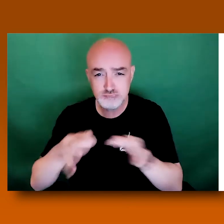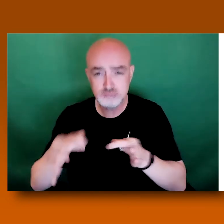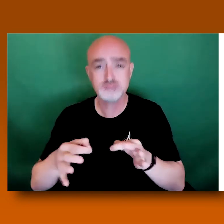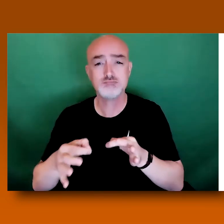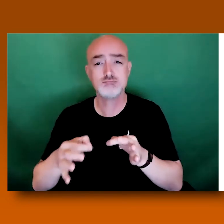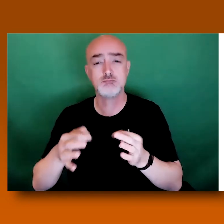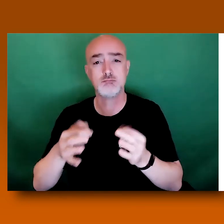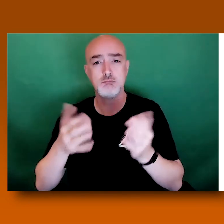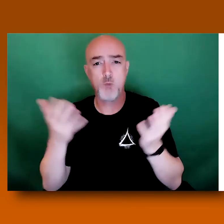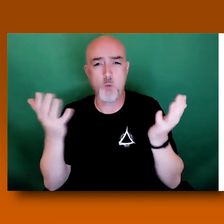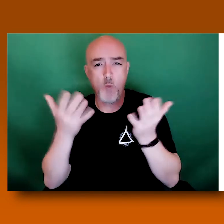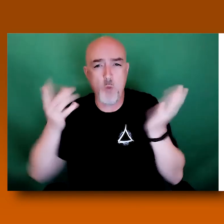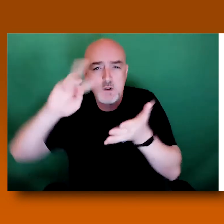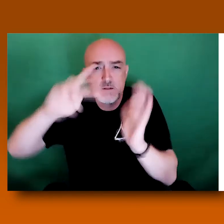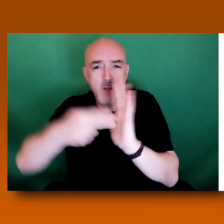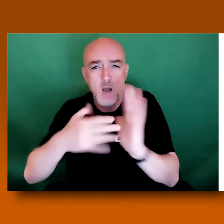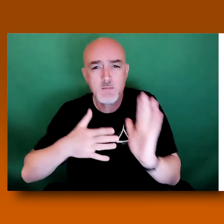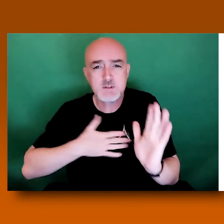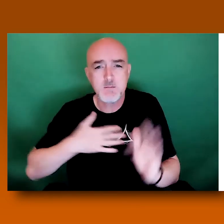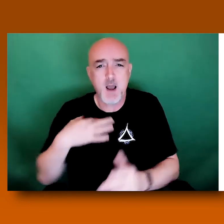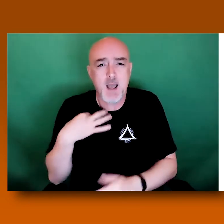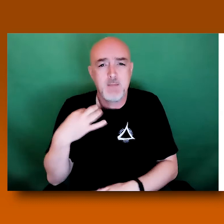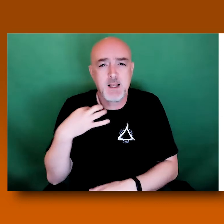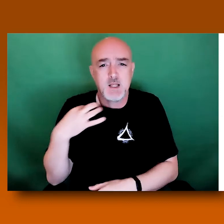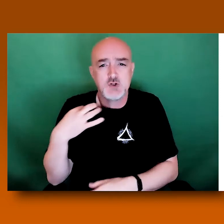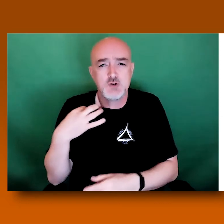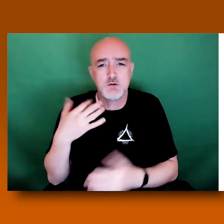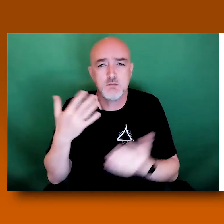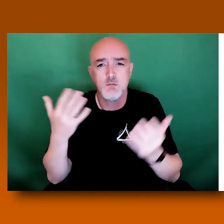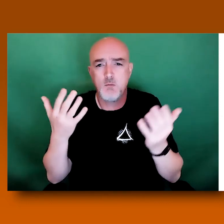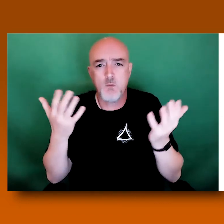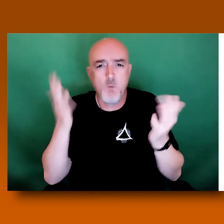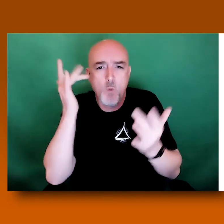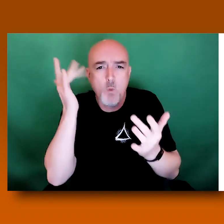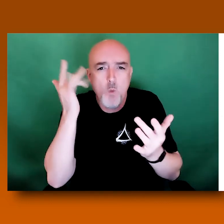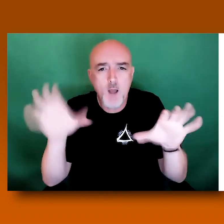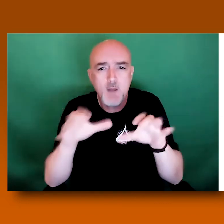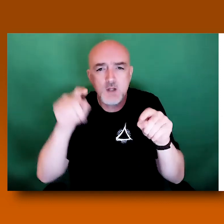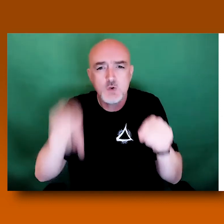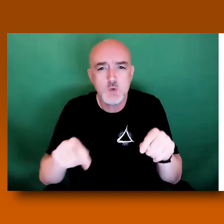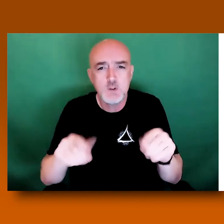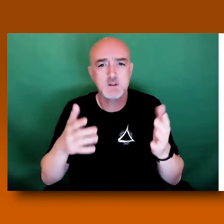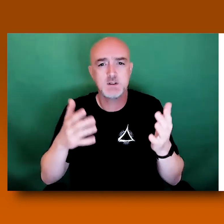again, 'cause this is what reviewers read first. So, what's the intent of the application?